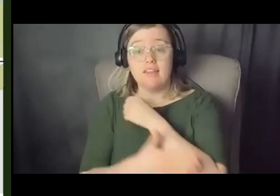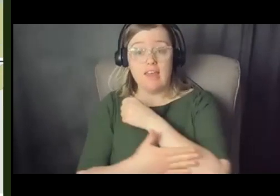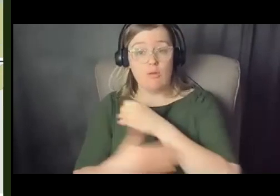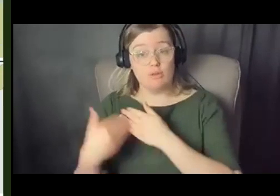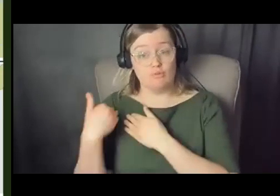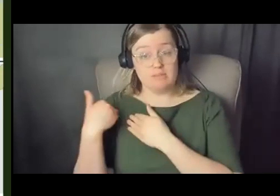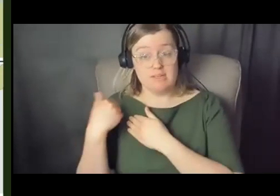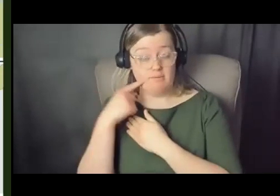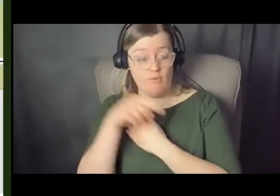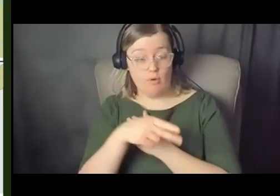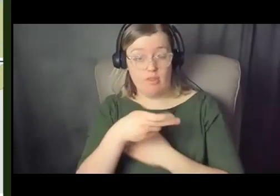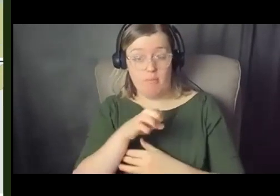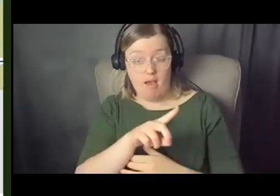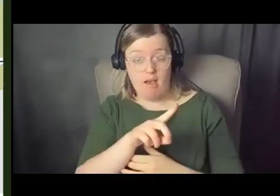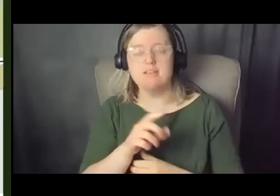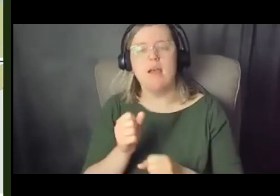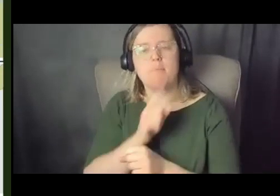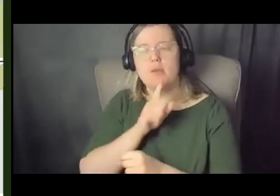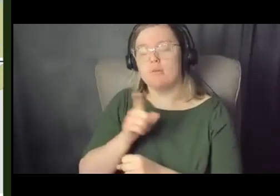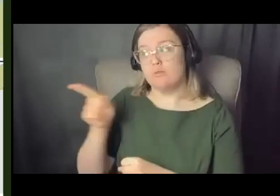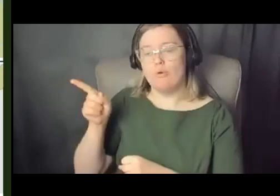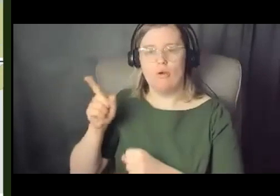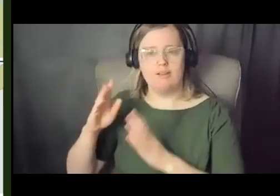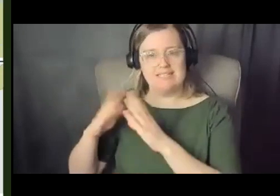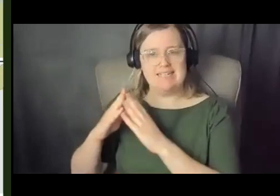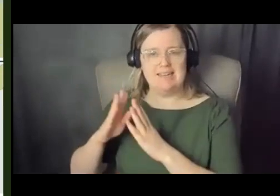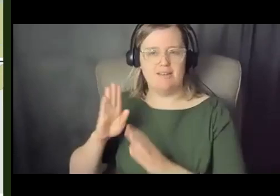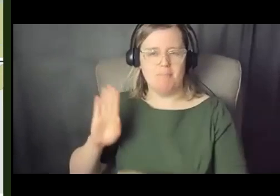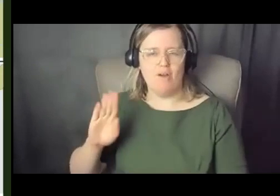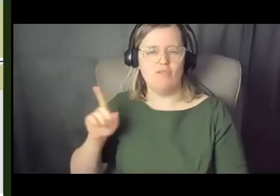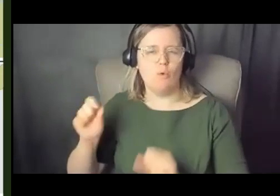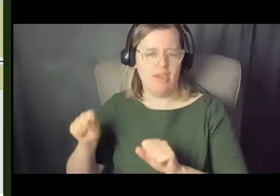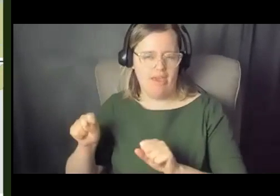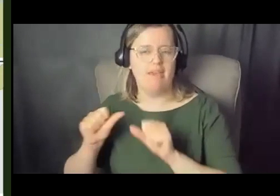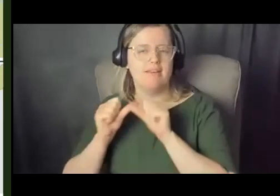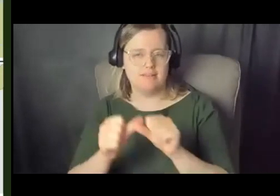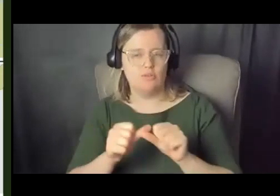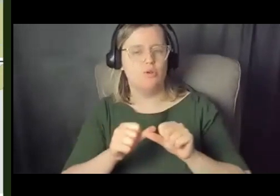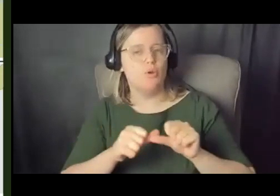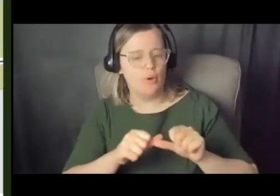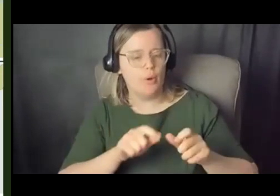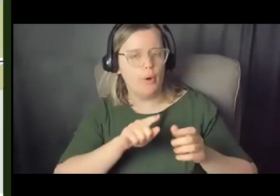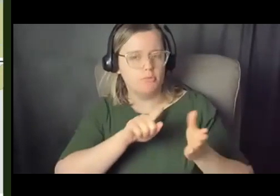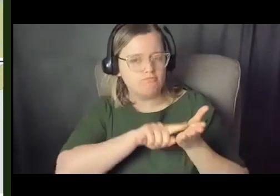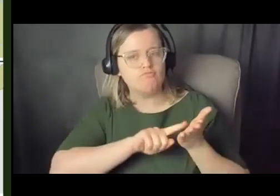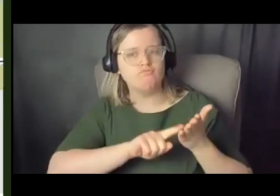respect to those ponds is to make sure Bellevue can continue to maintain those ponds at all times during the project.